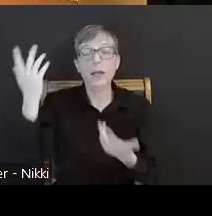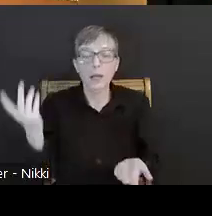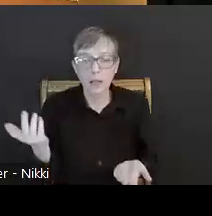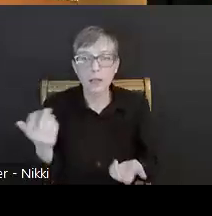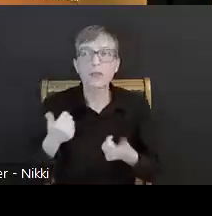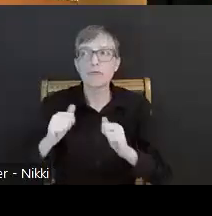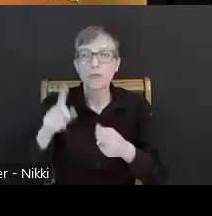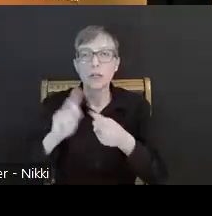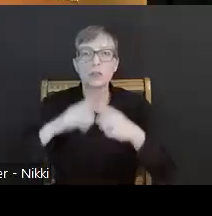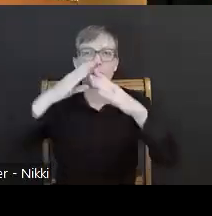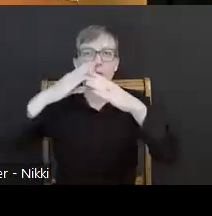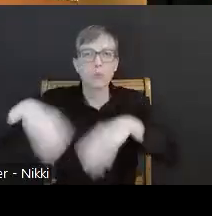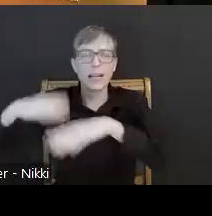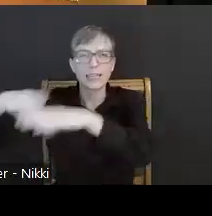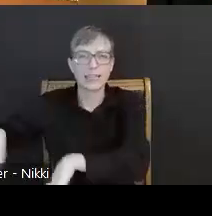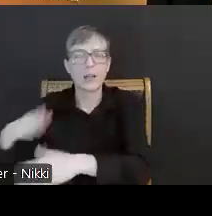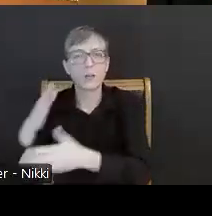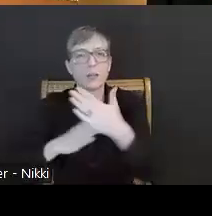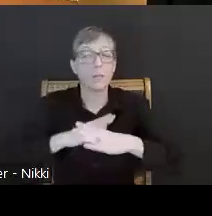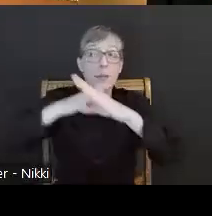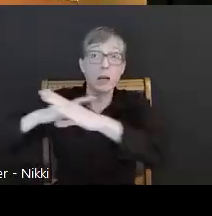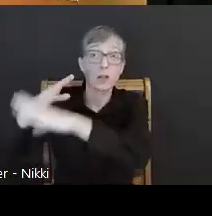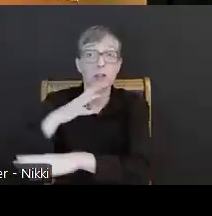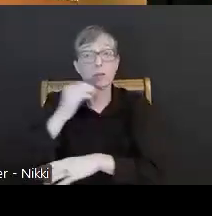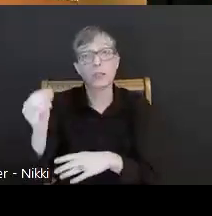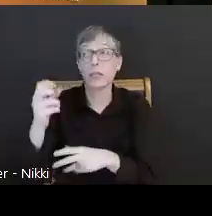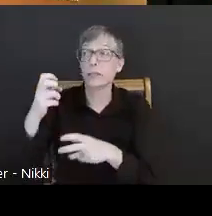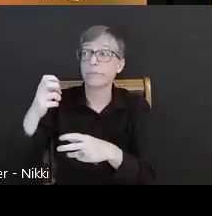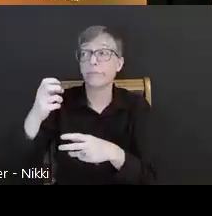with interpersonal trauma um and the legal system and things like that and so I think some of the